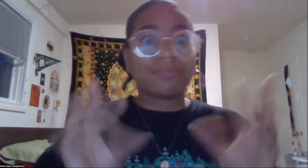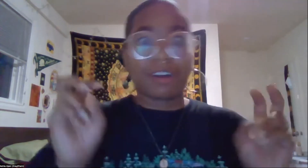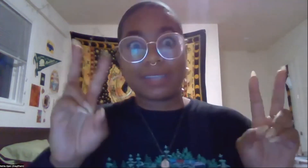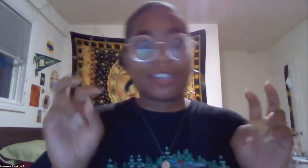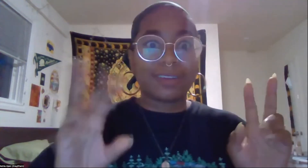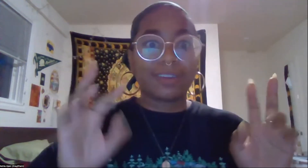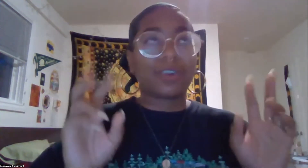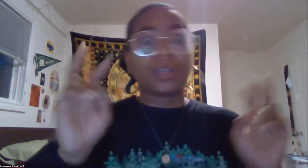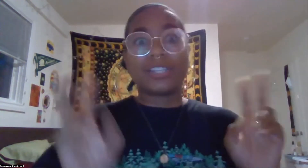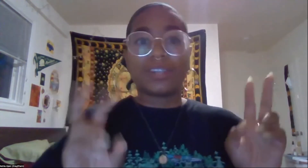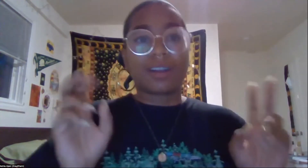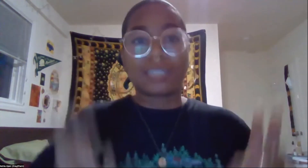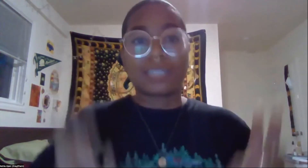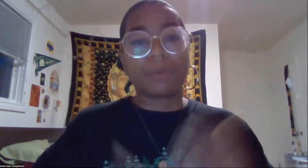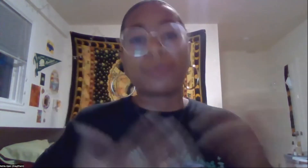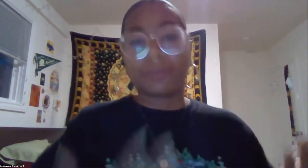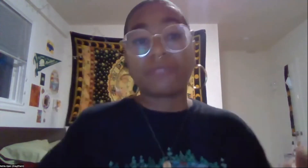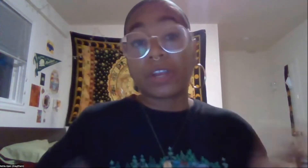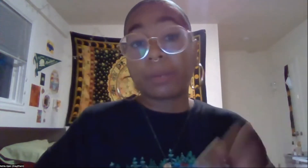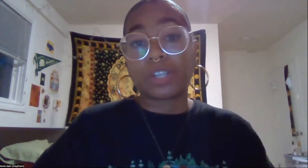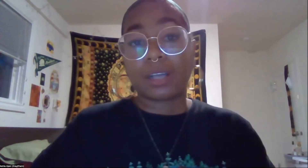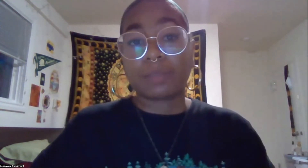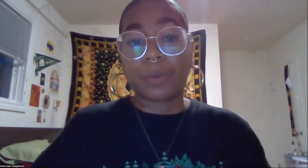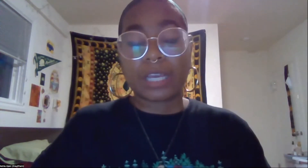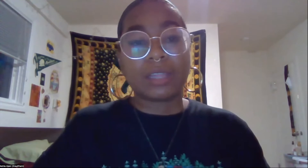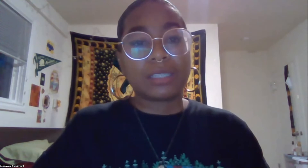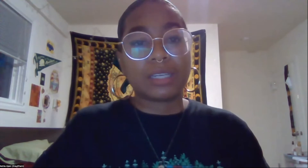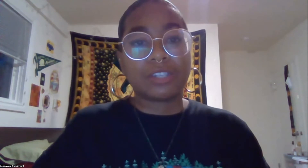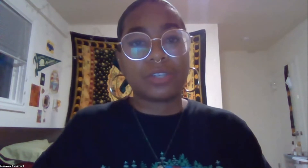causation or correlation not causation, but were very much caused by working in these industries.